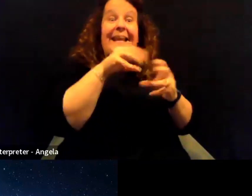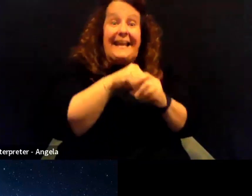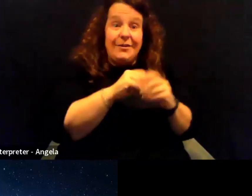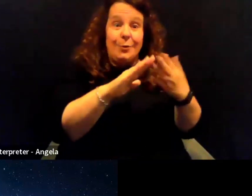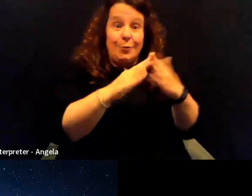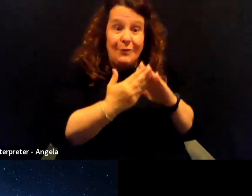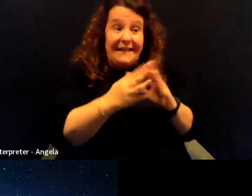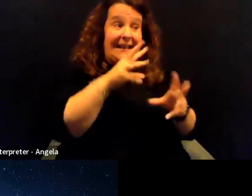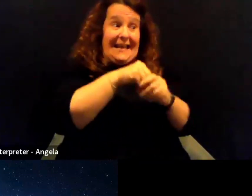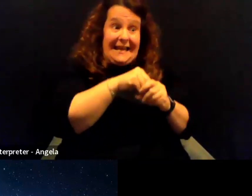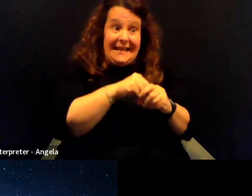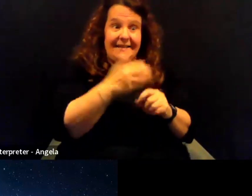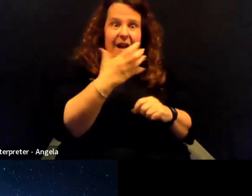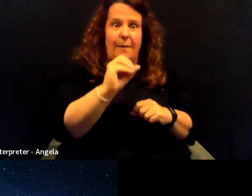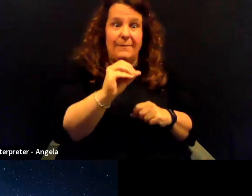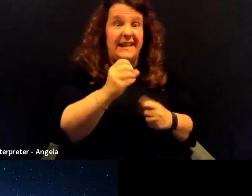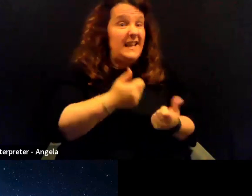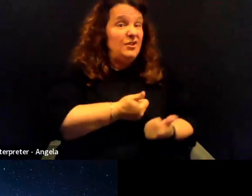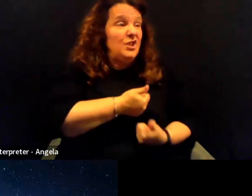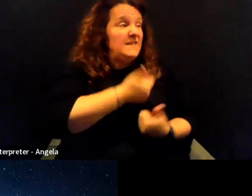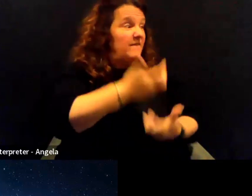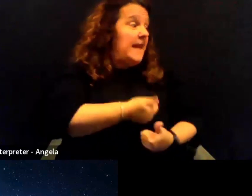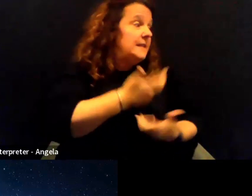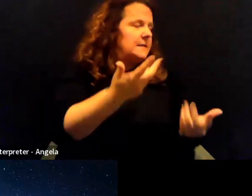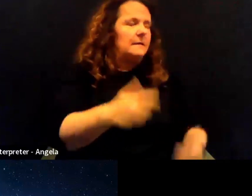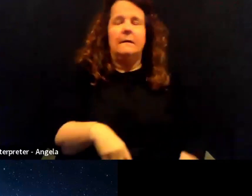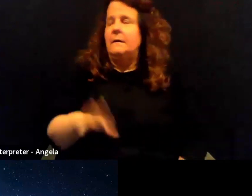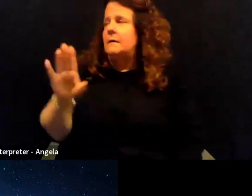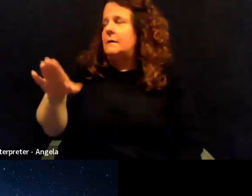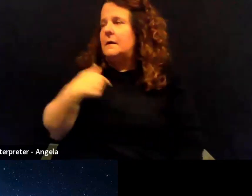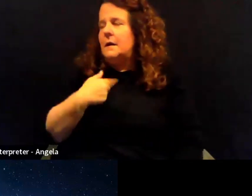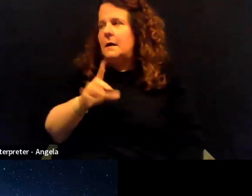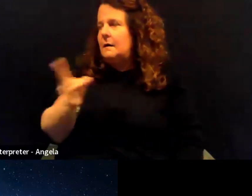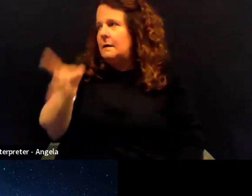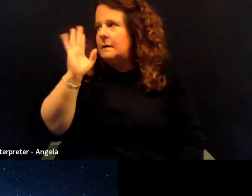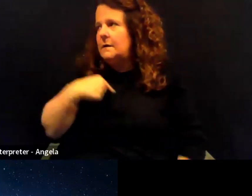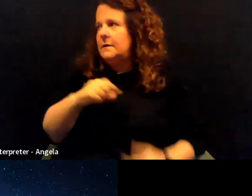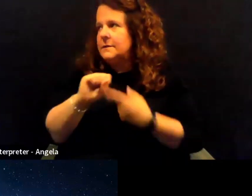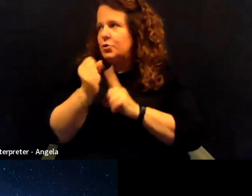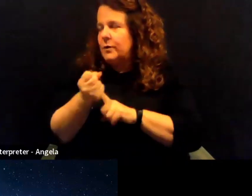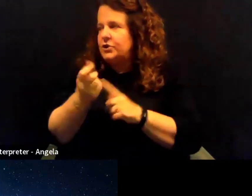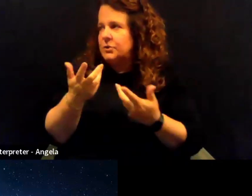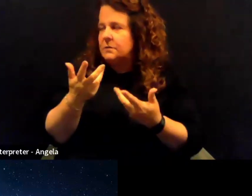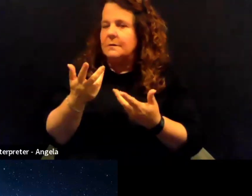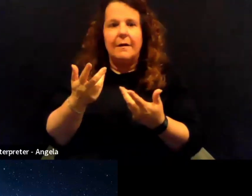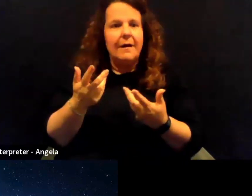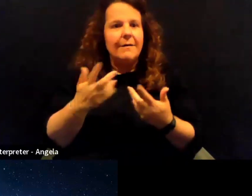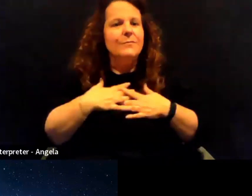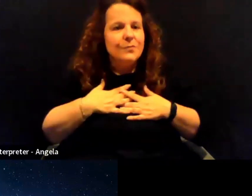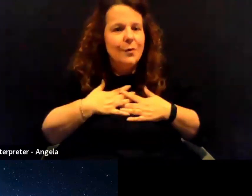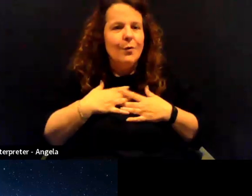can talk to and even just vent and be like, hey, like I had a really tough situation. And that's why I encourage like proactive